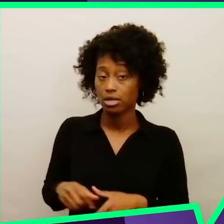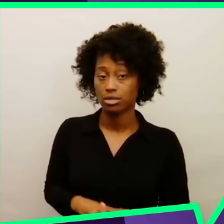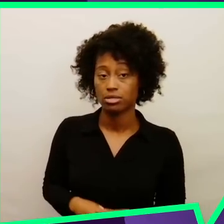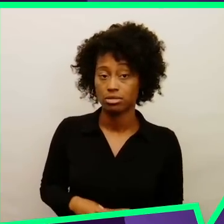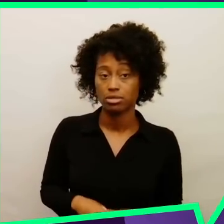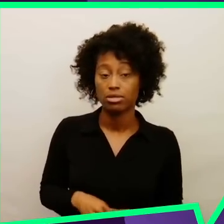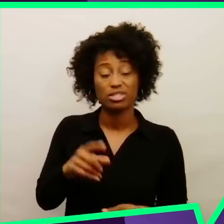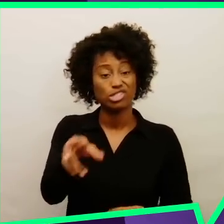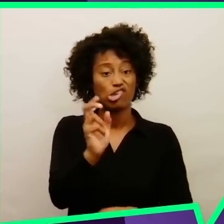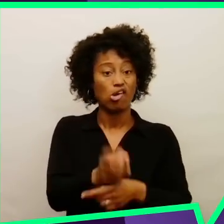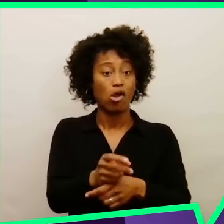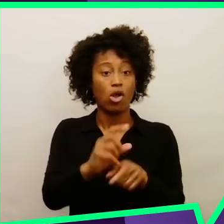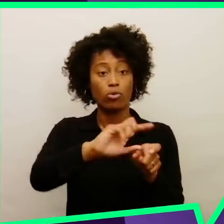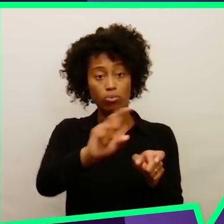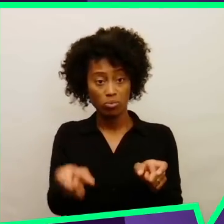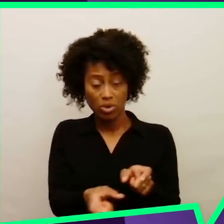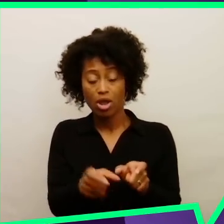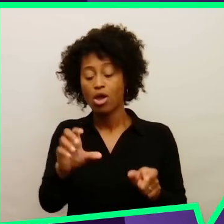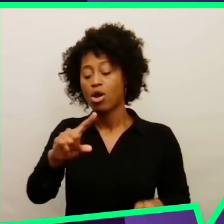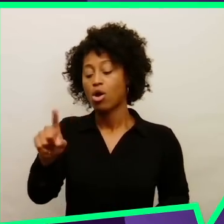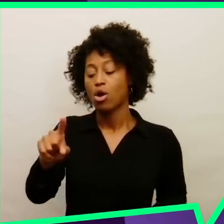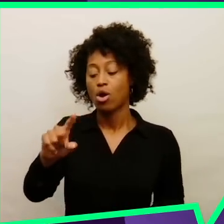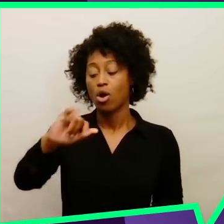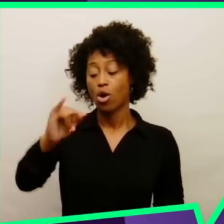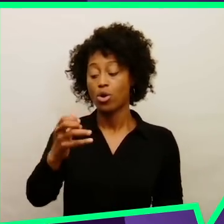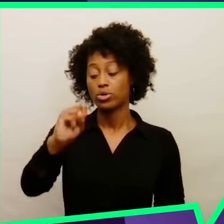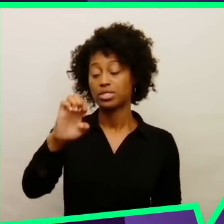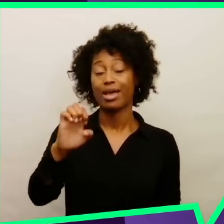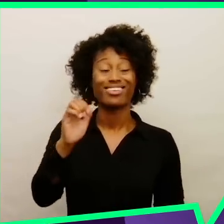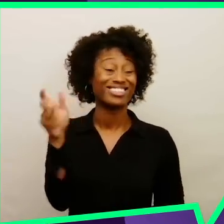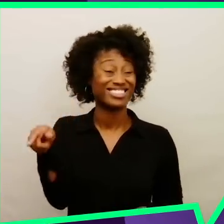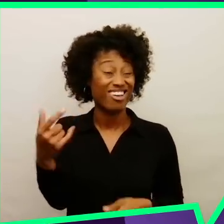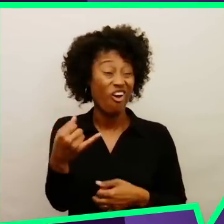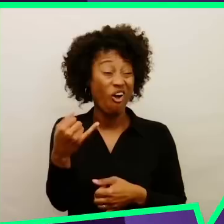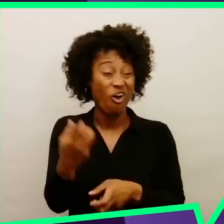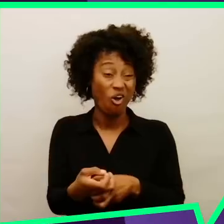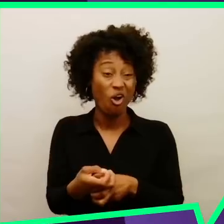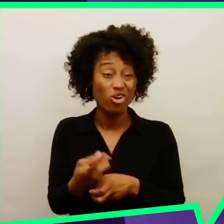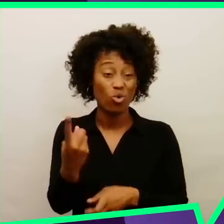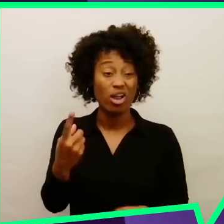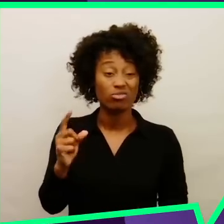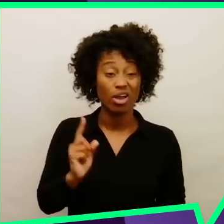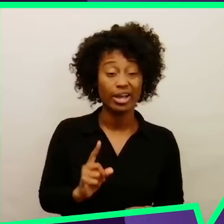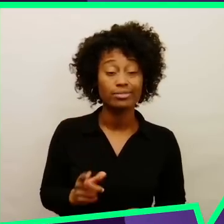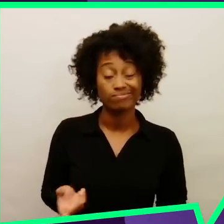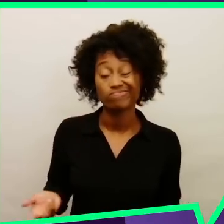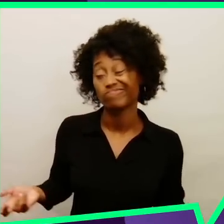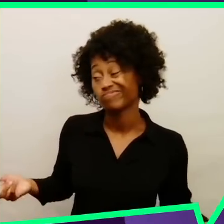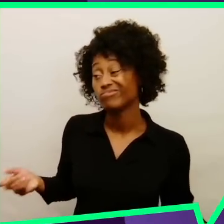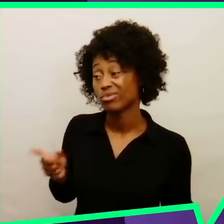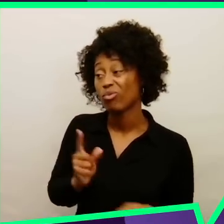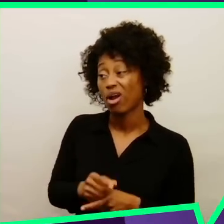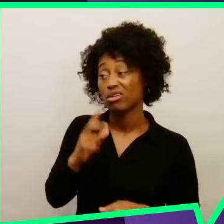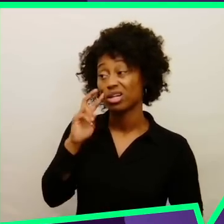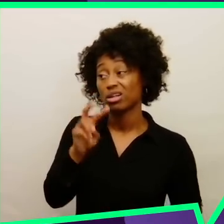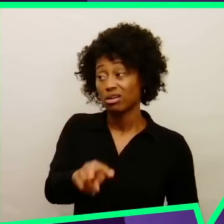And this is a hard race course here, Jose. A hard one, for sure. It looks really hard.